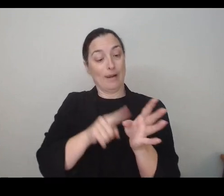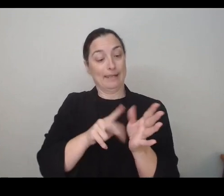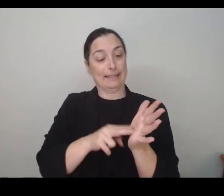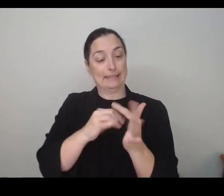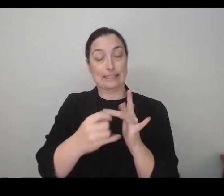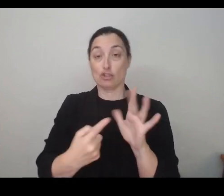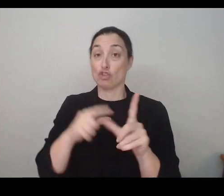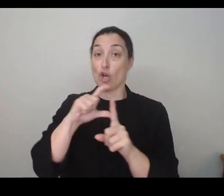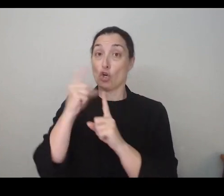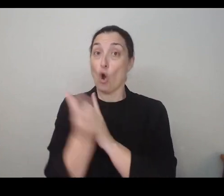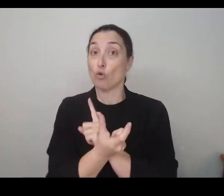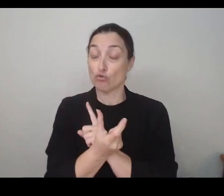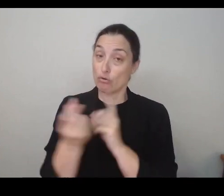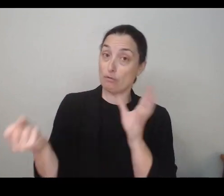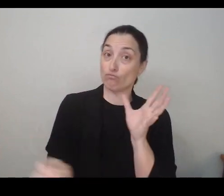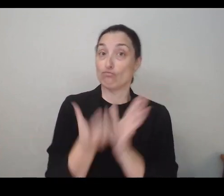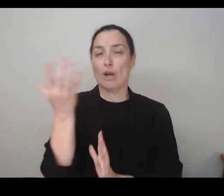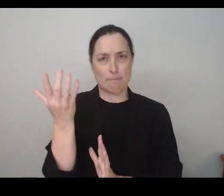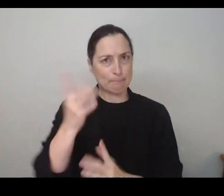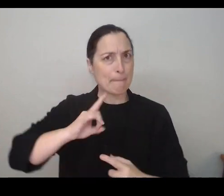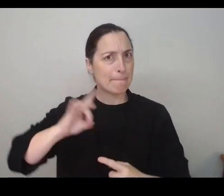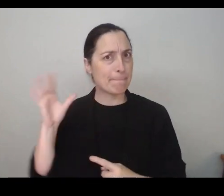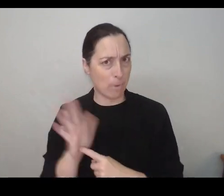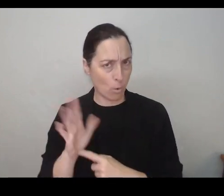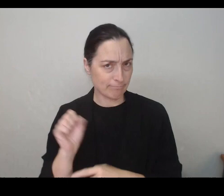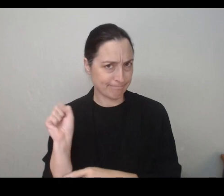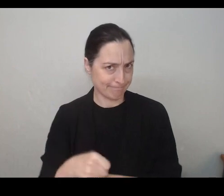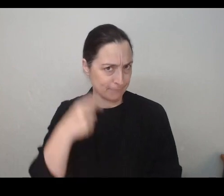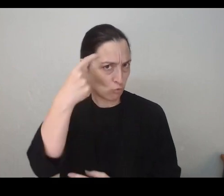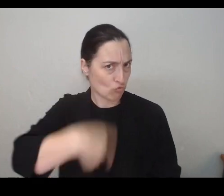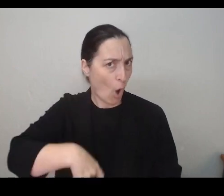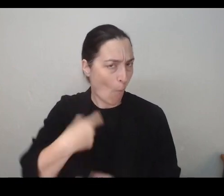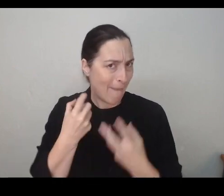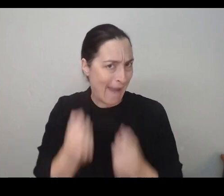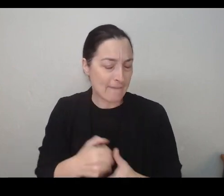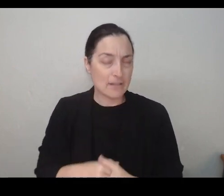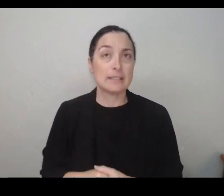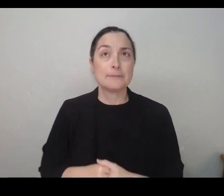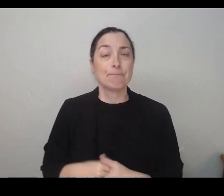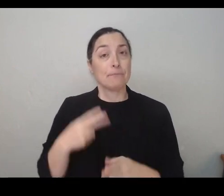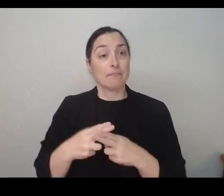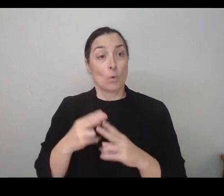An important one, of course. And in terms of education, I was appointed a few months ago,